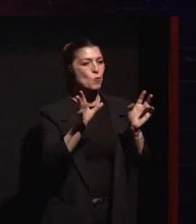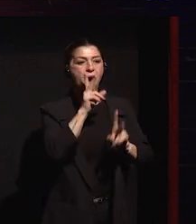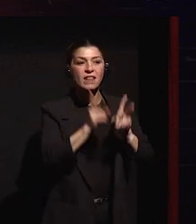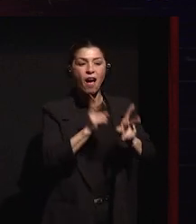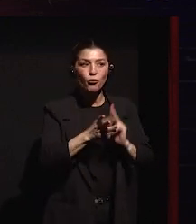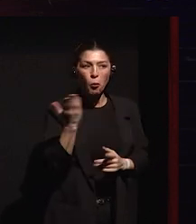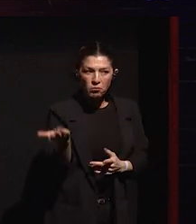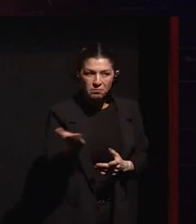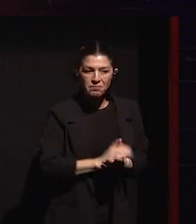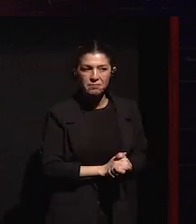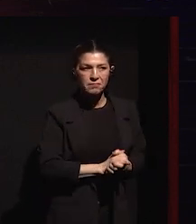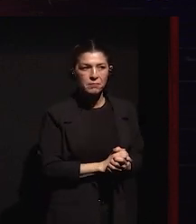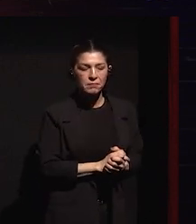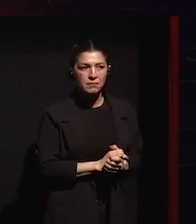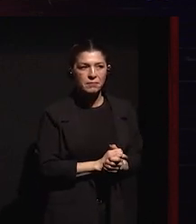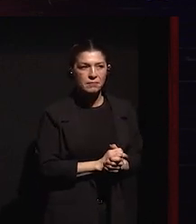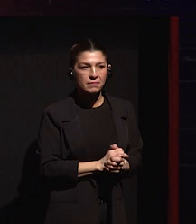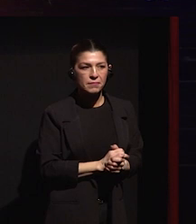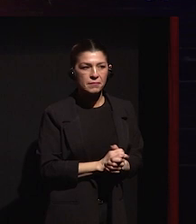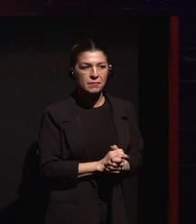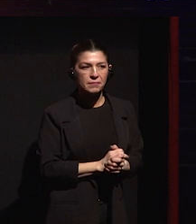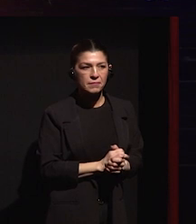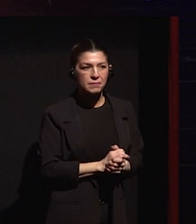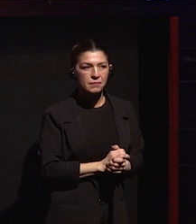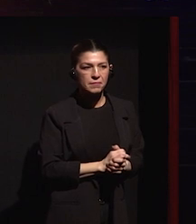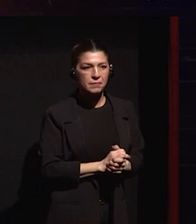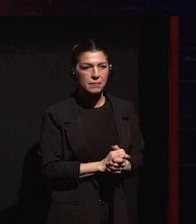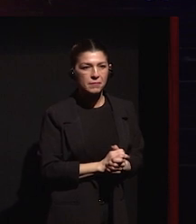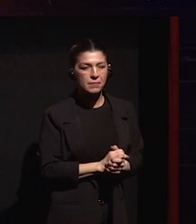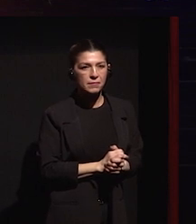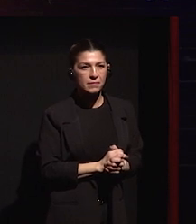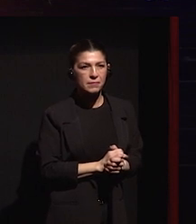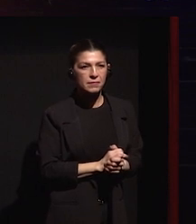on the legacy and the inspiration of black people in Harlem